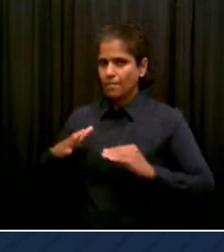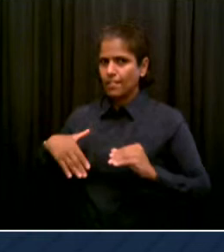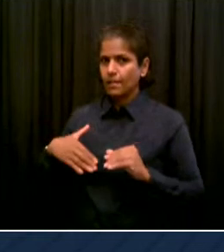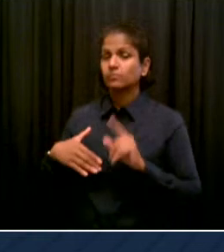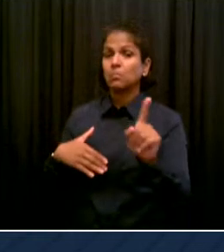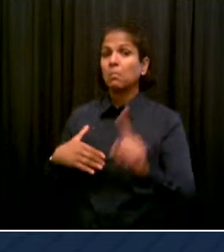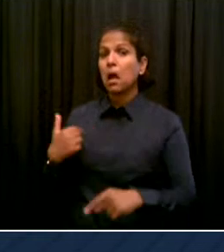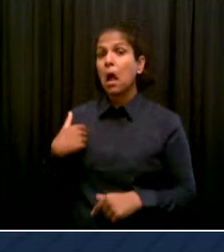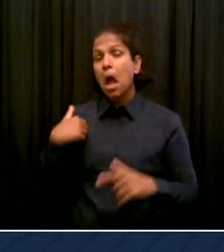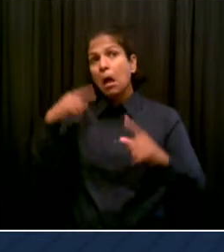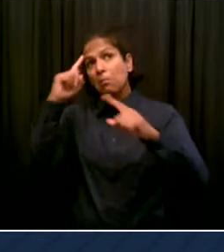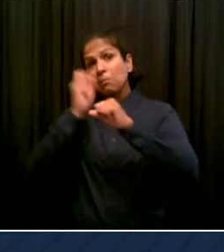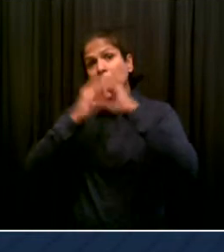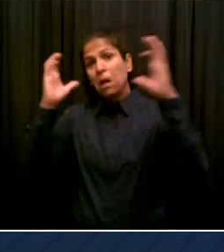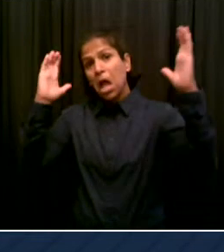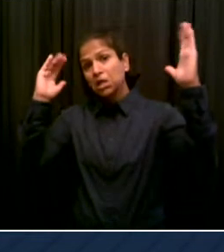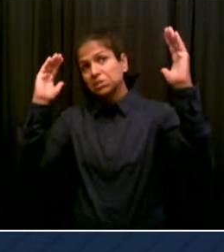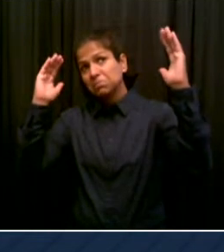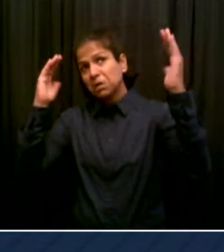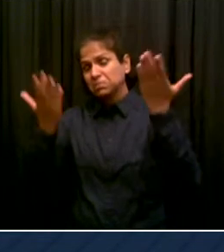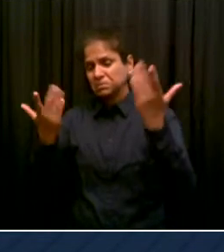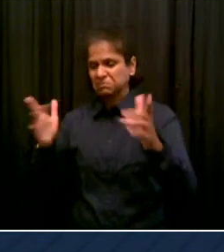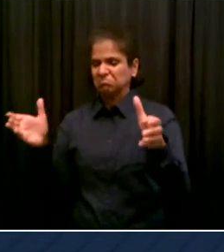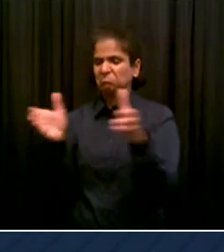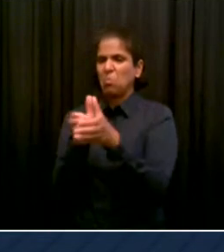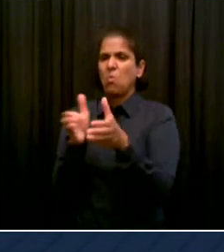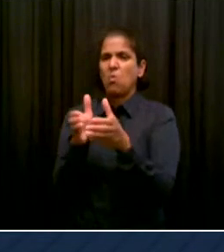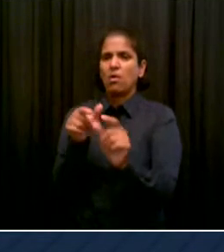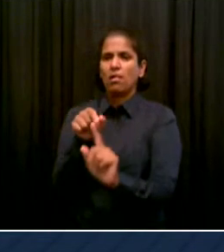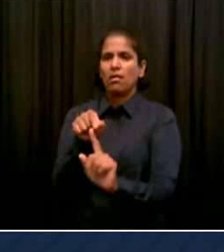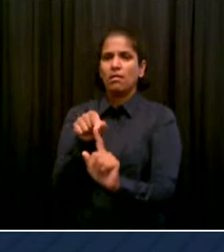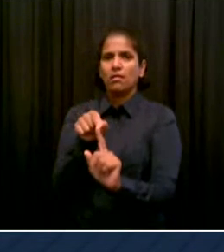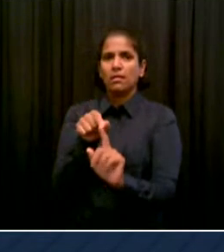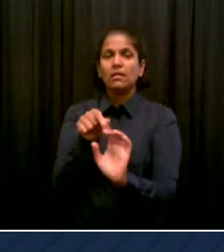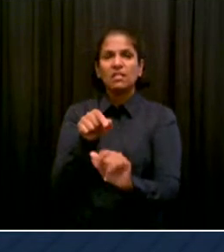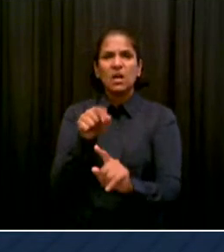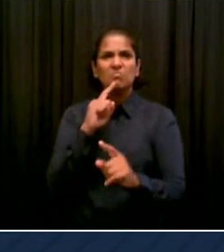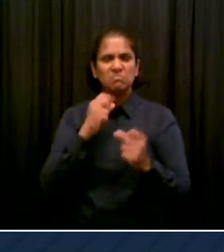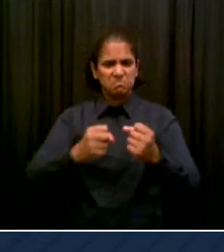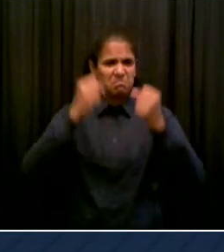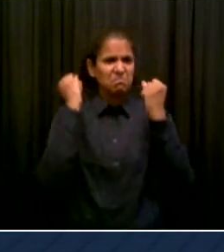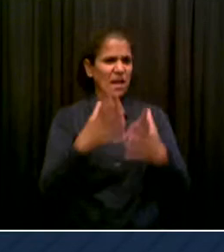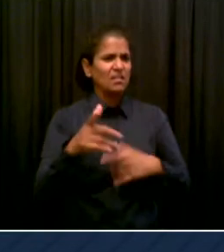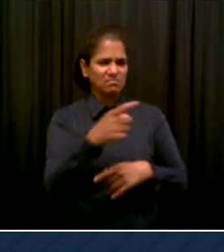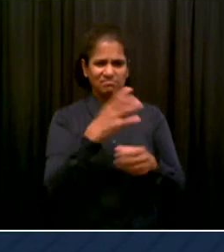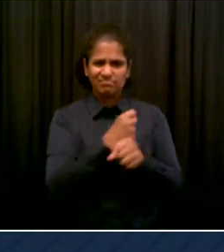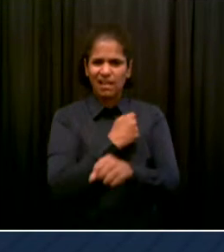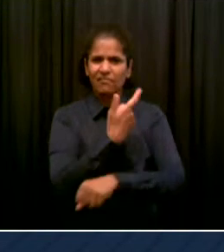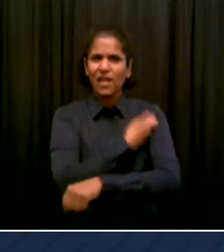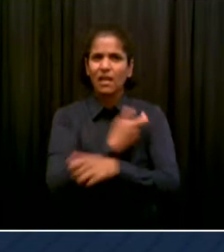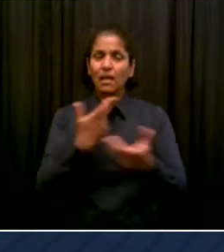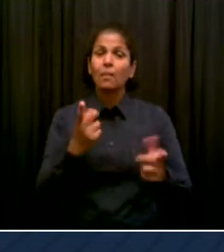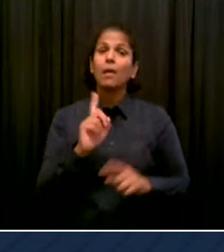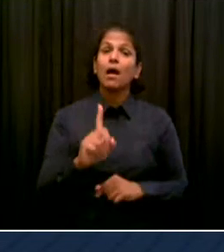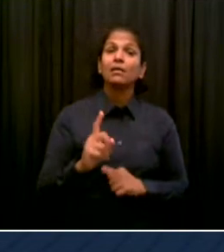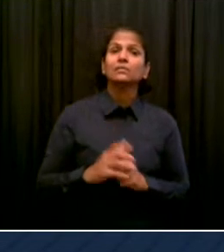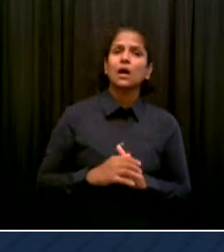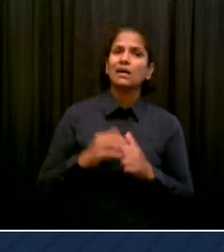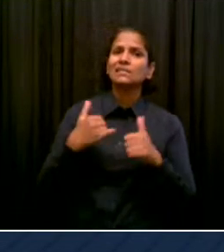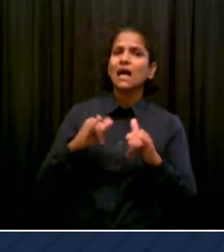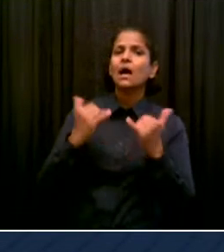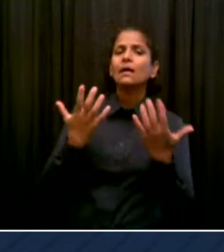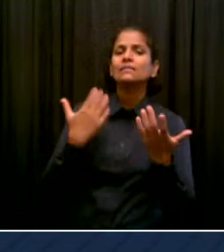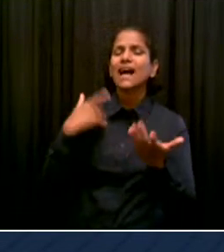YET WITH MONIRITONG THE SYSTEM.